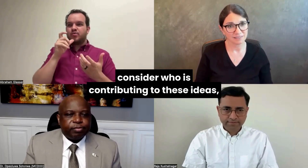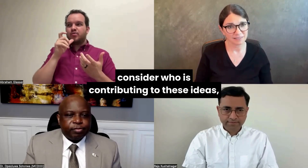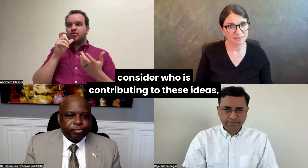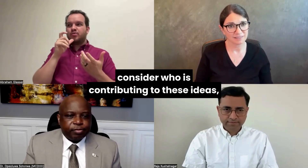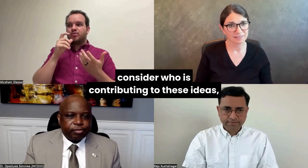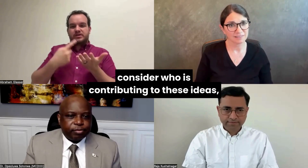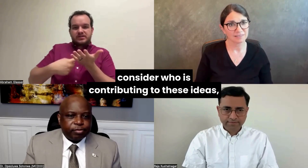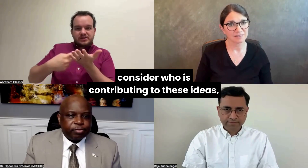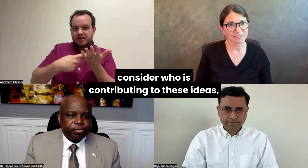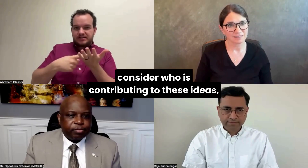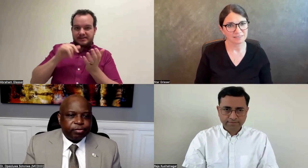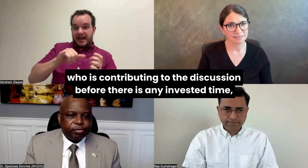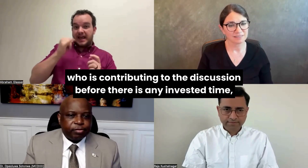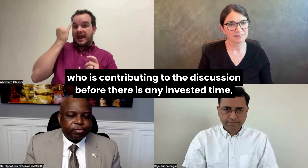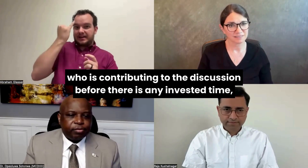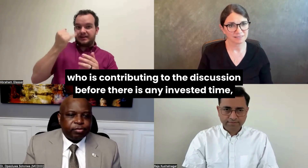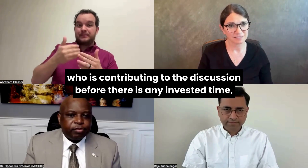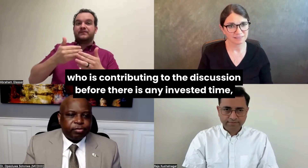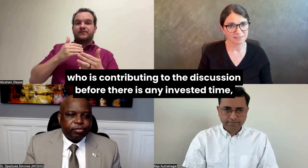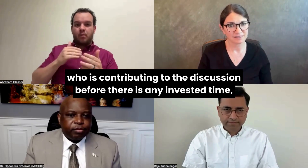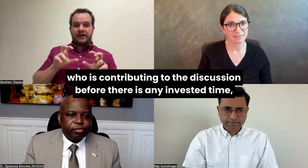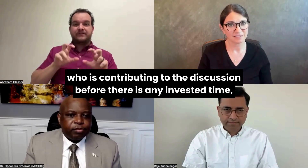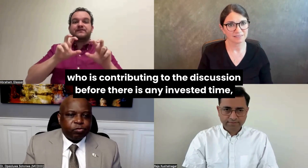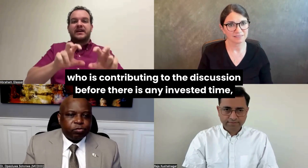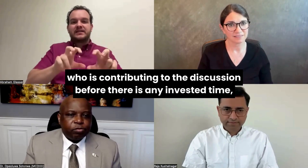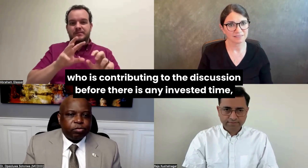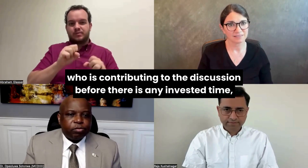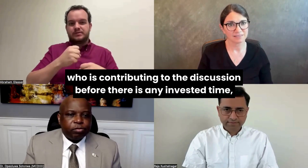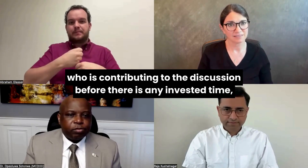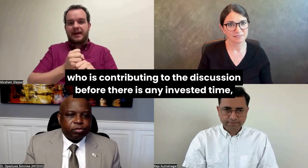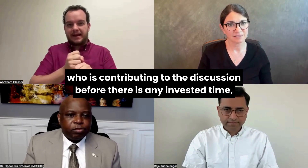who is contributing to the discussion before there is any invested time,